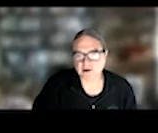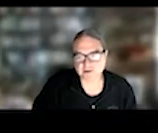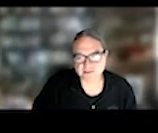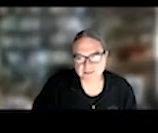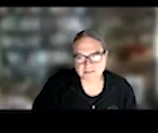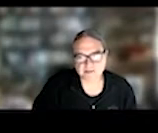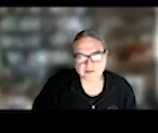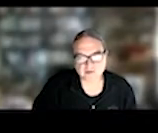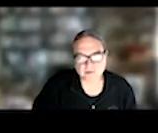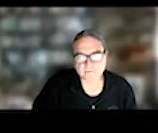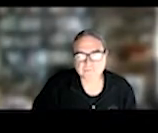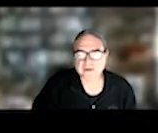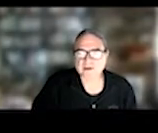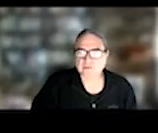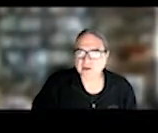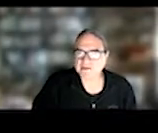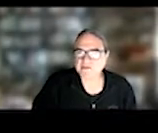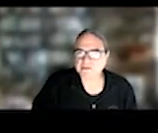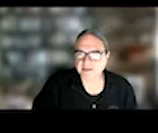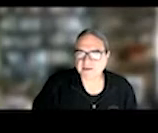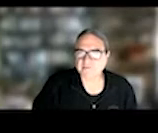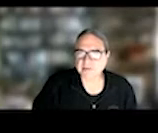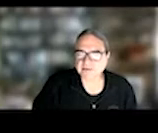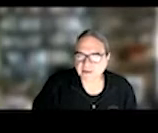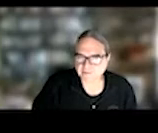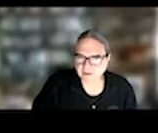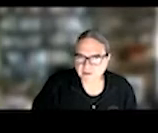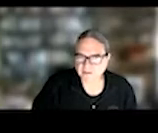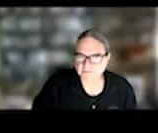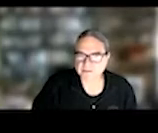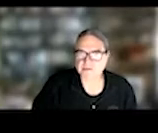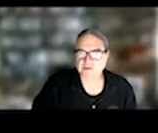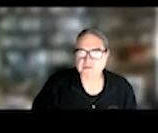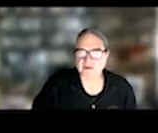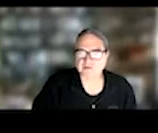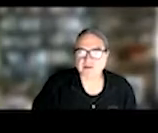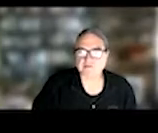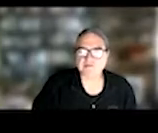and heart disease and stroke, but we also see mental health outcomes in terms of unresolved